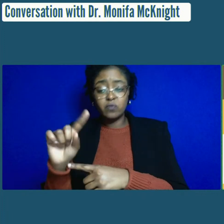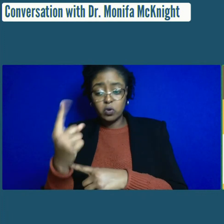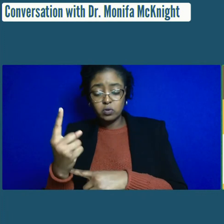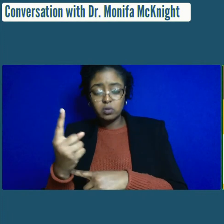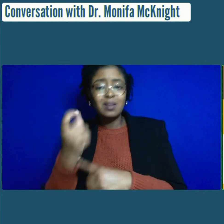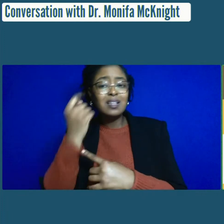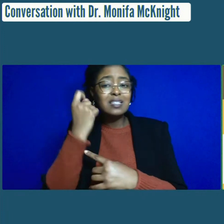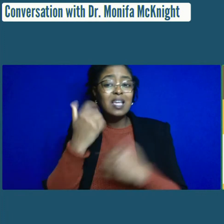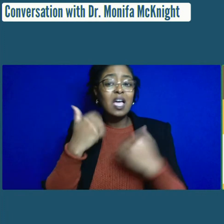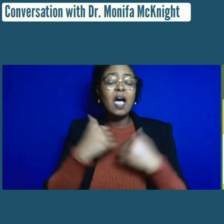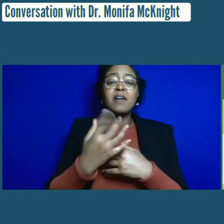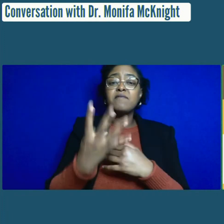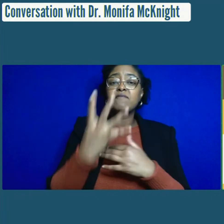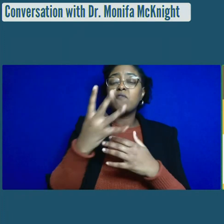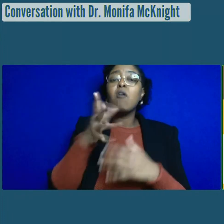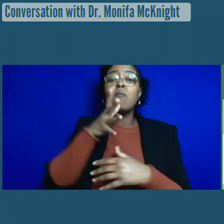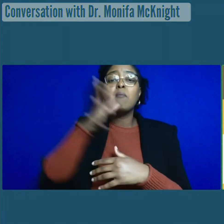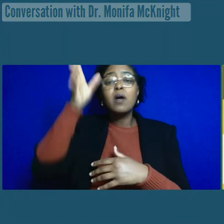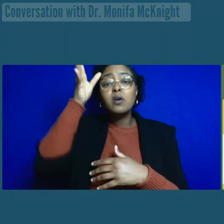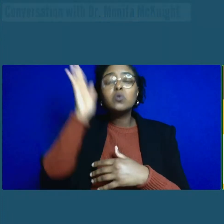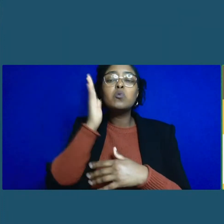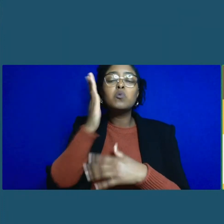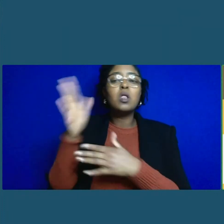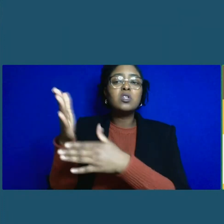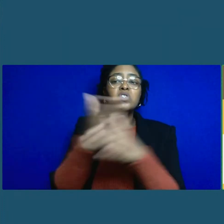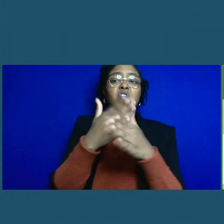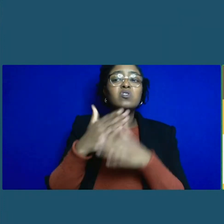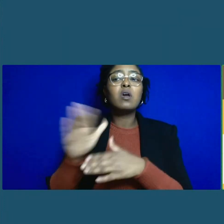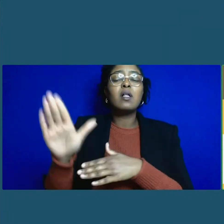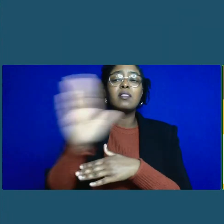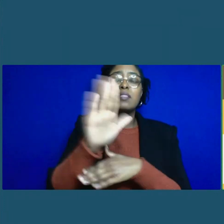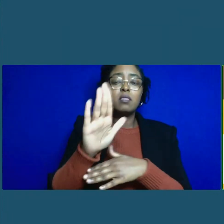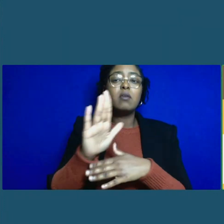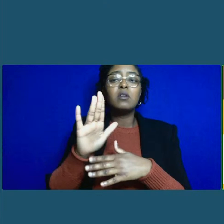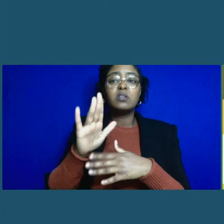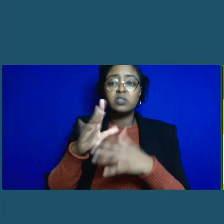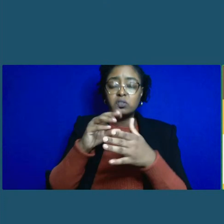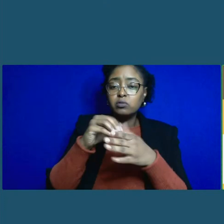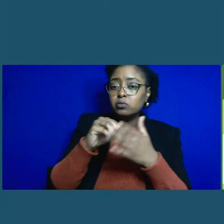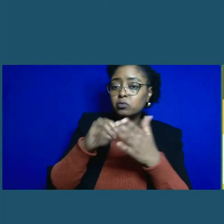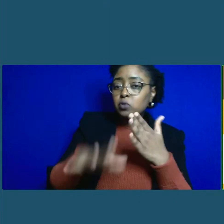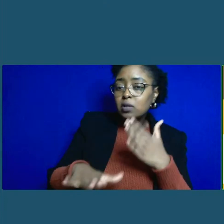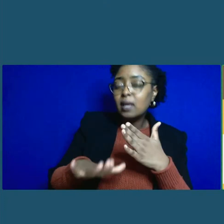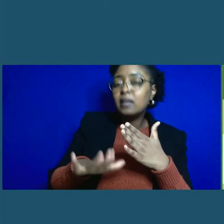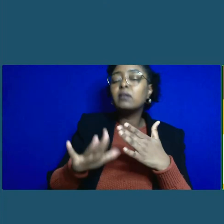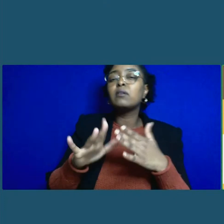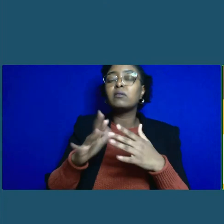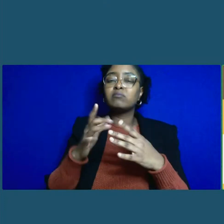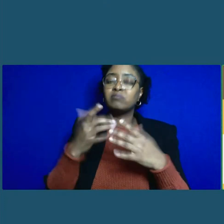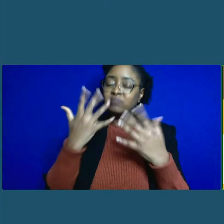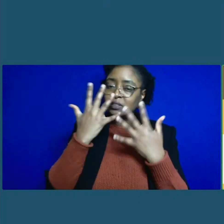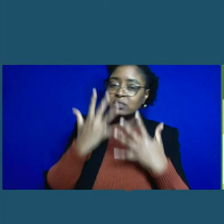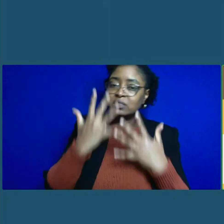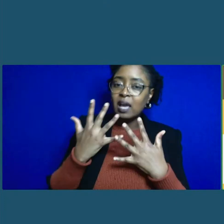on March 1st document night. We right now have four parents and caregivers on this panel who were shared theirs and their